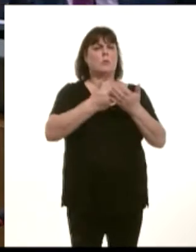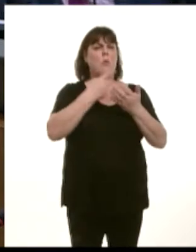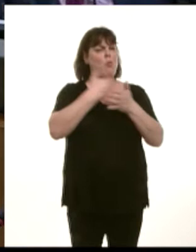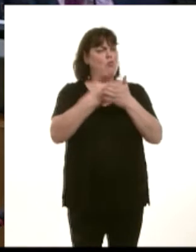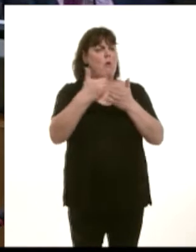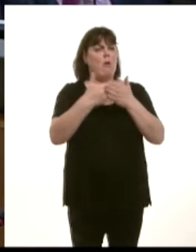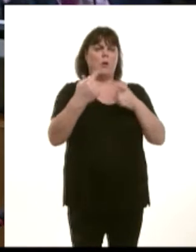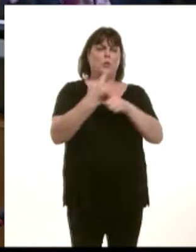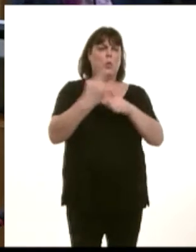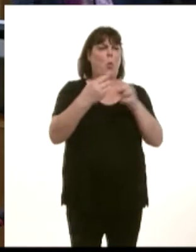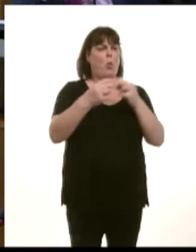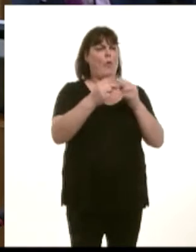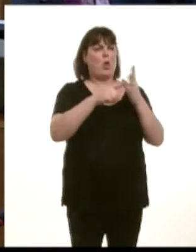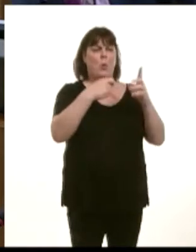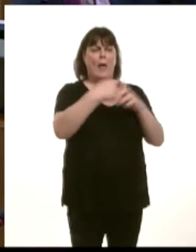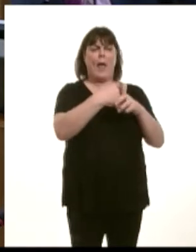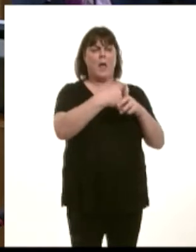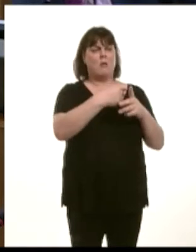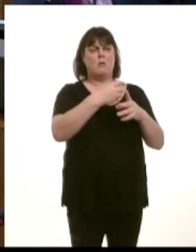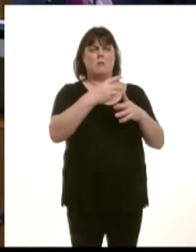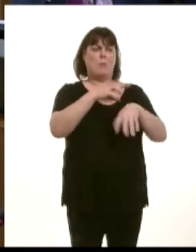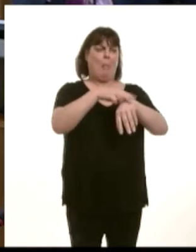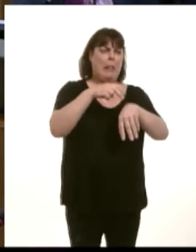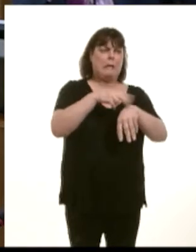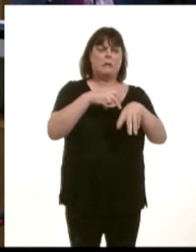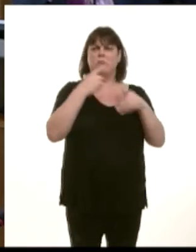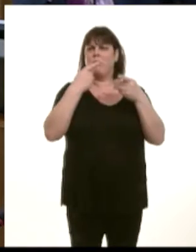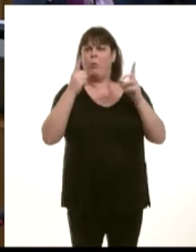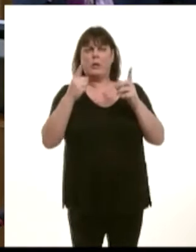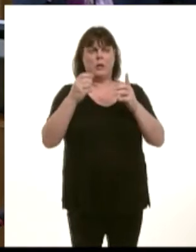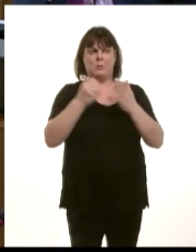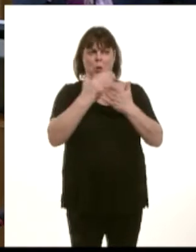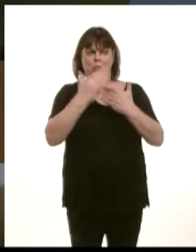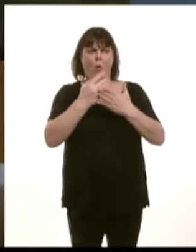authorities and with the police to make sure that the system is as robust as it can be.